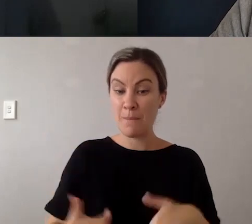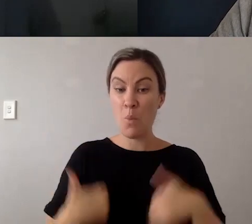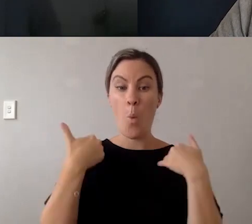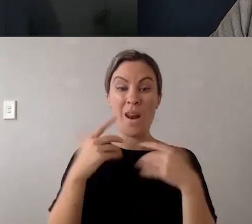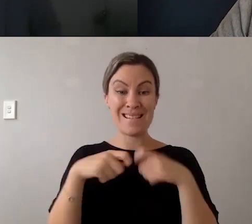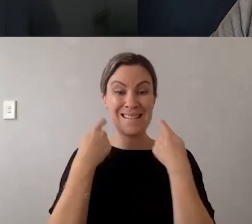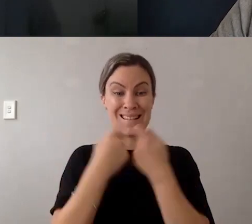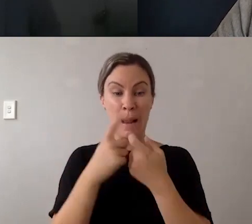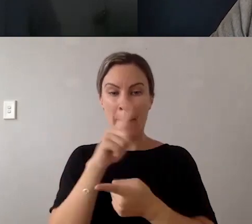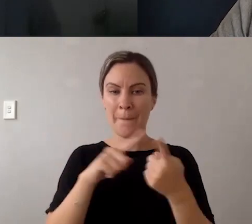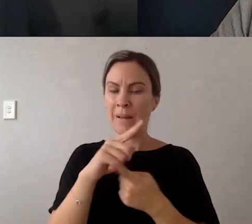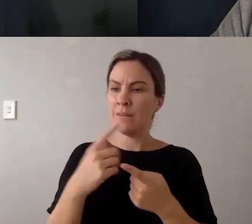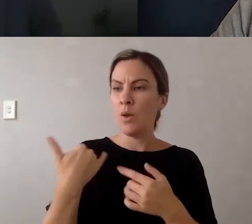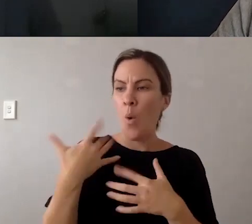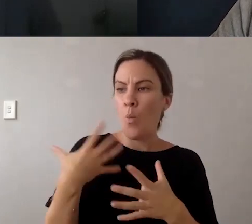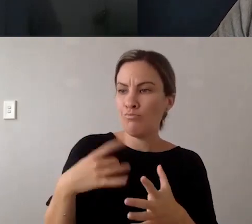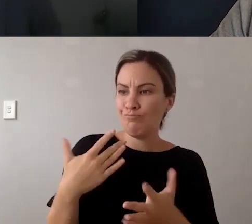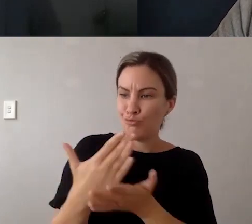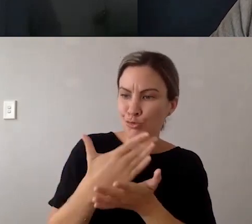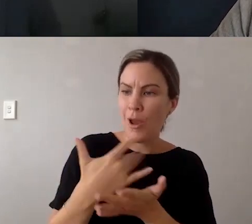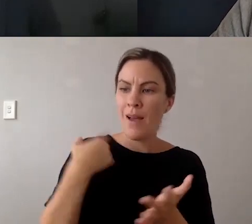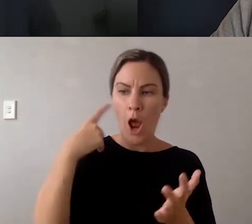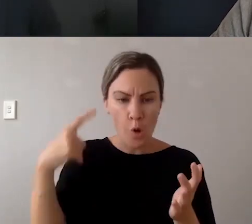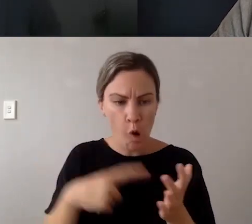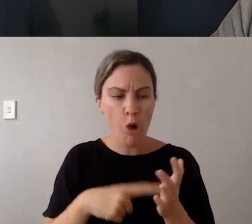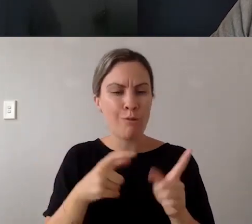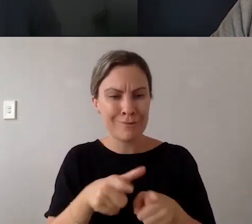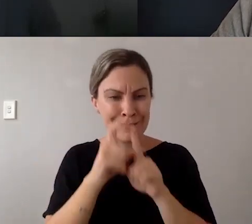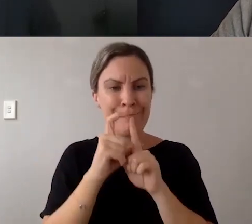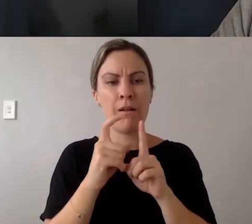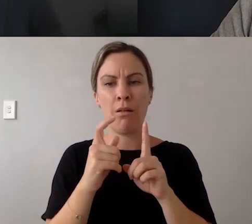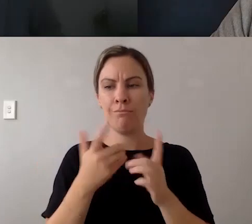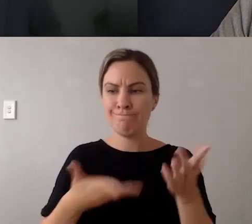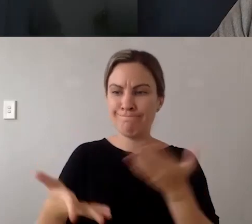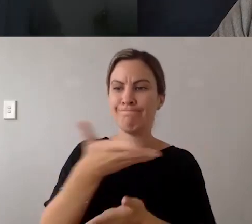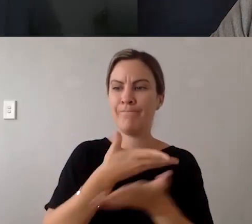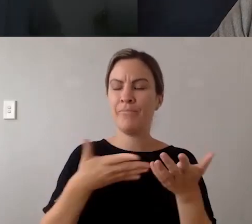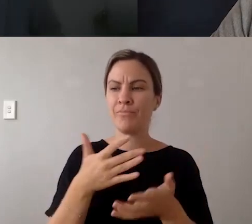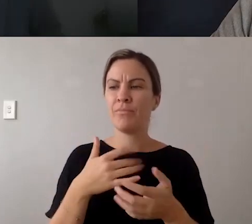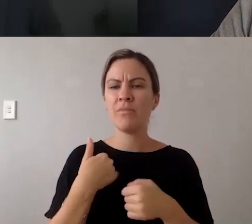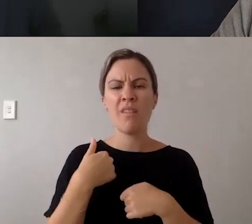how hard this is - I chose not to begin my meeting with my team this